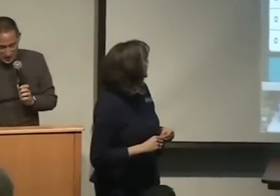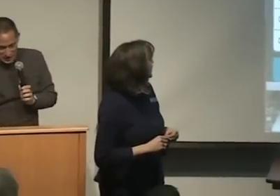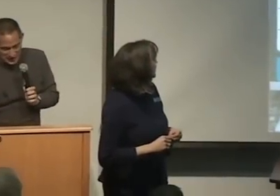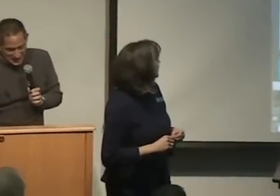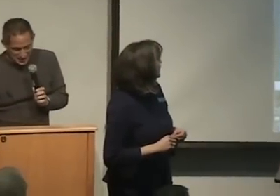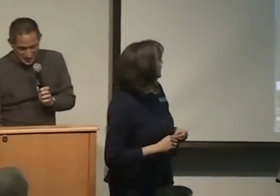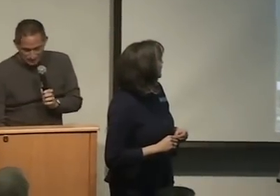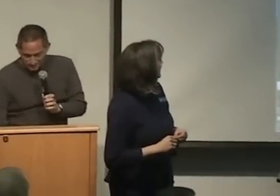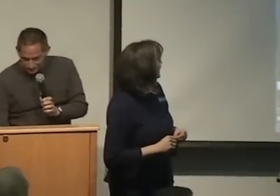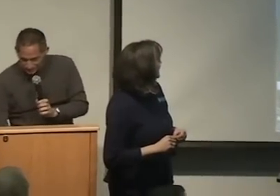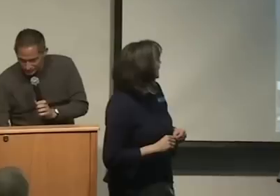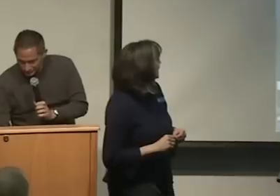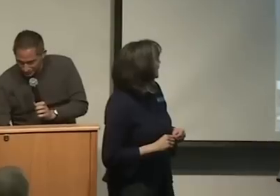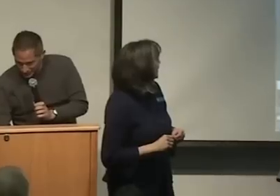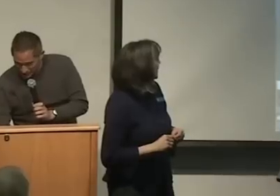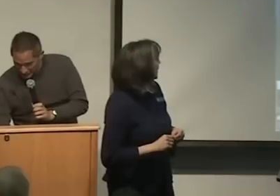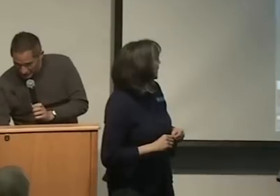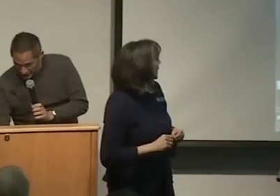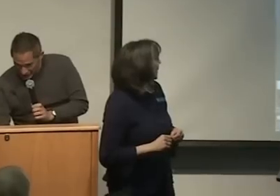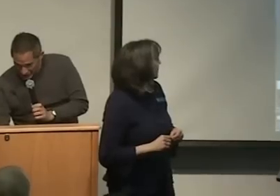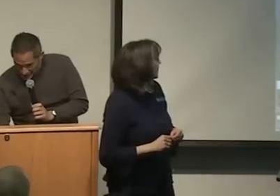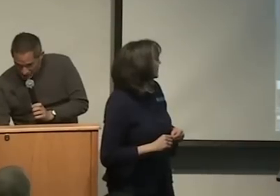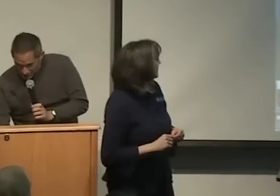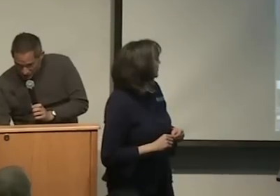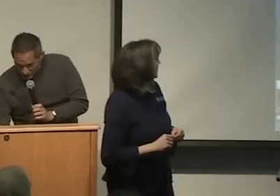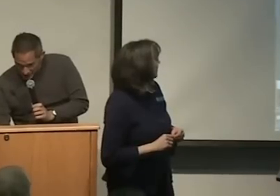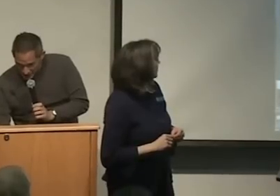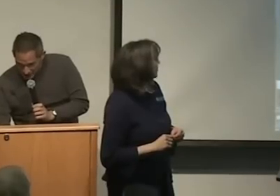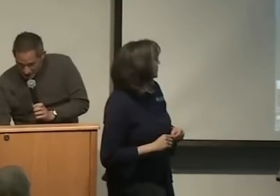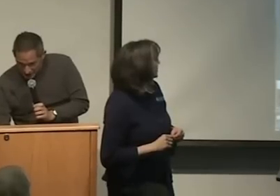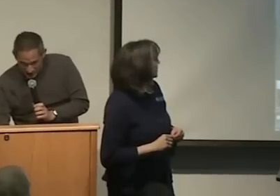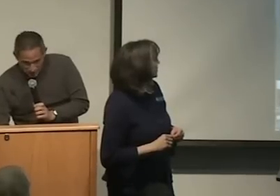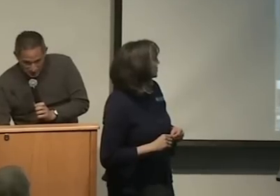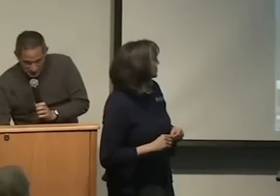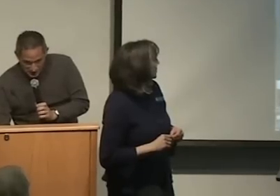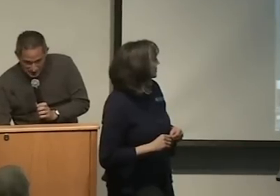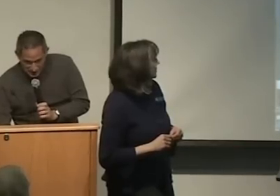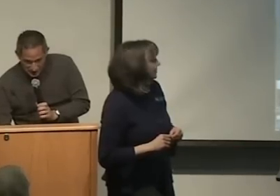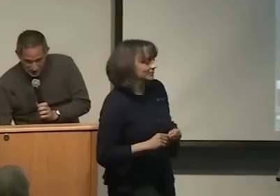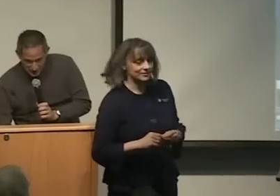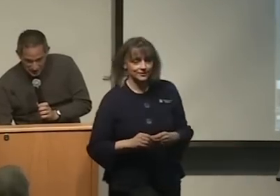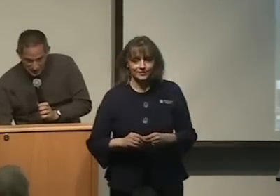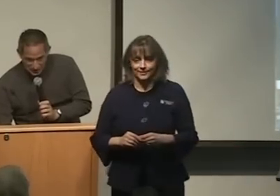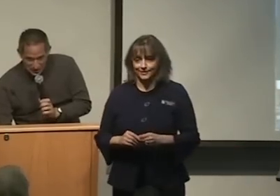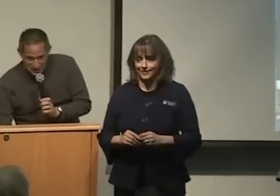Okay, so I will -- so, let me -- here are some pictures.